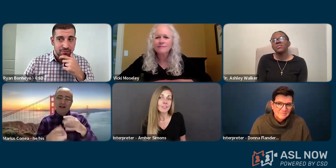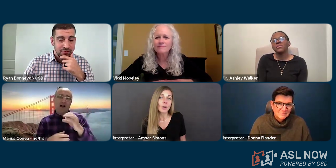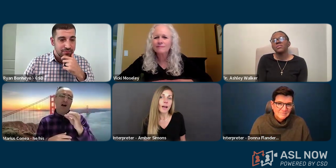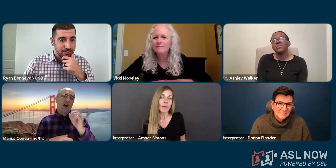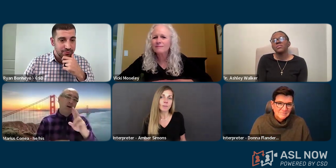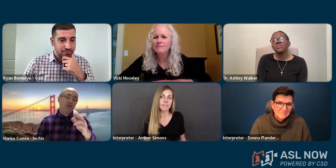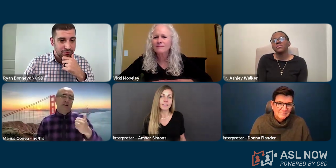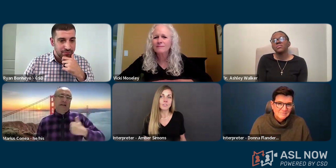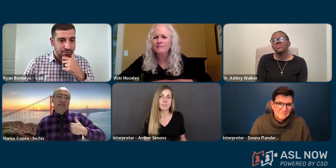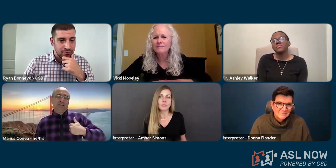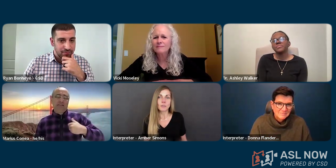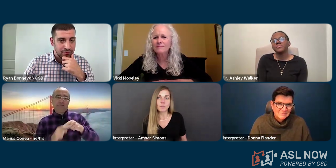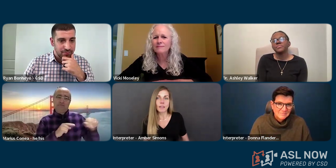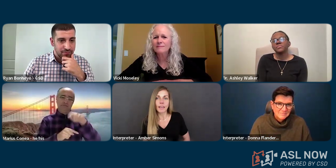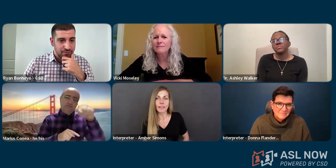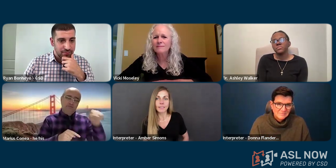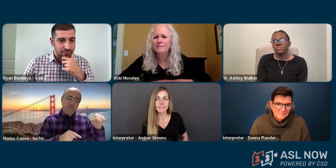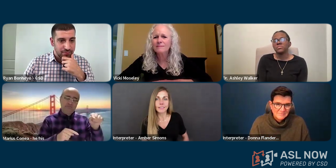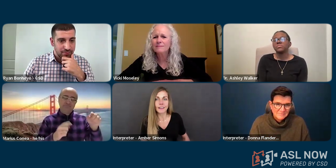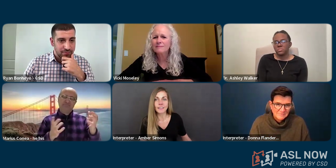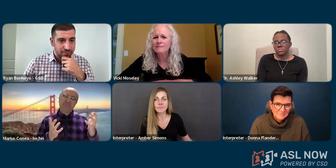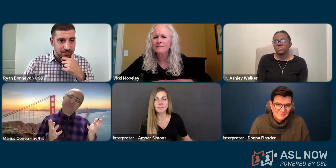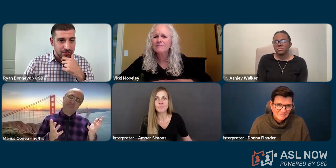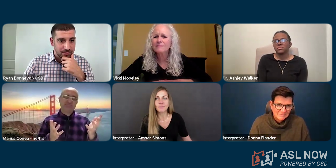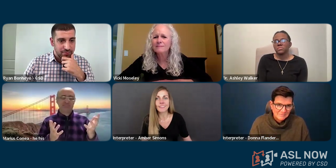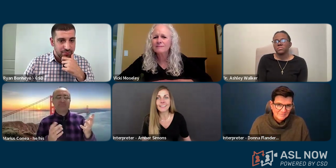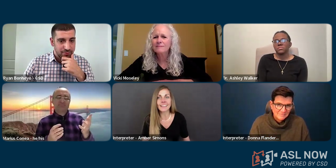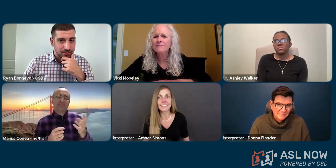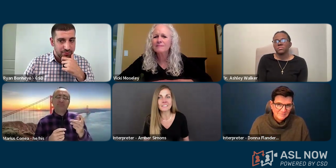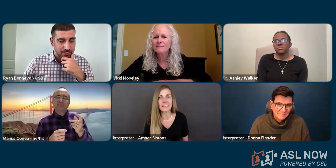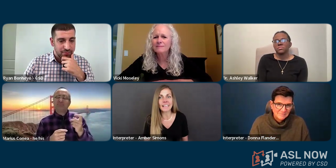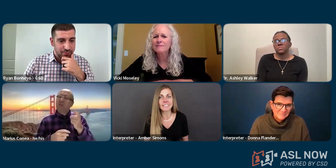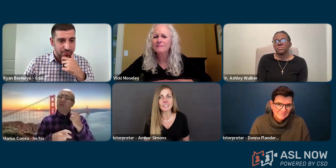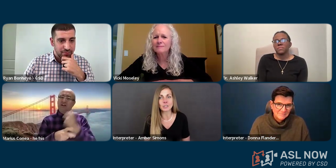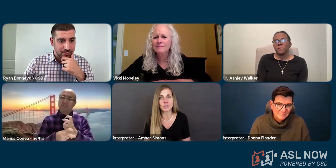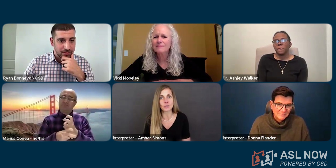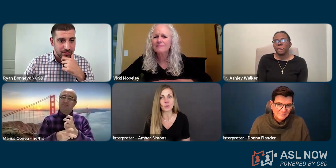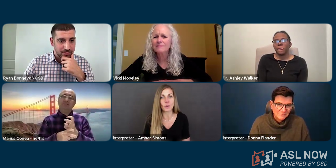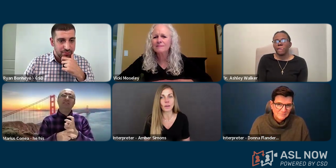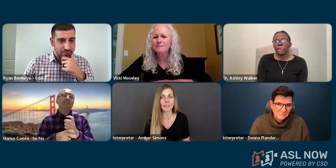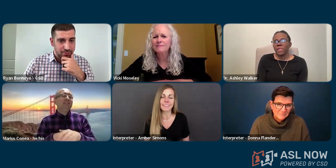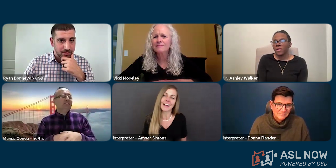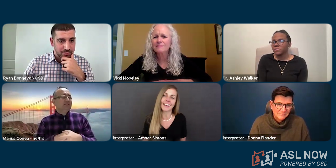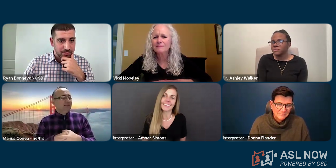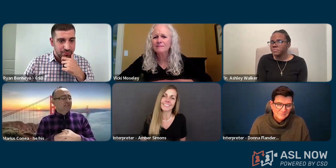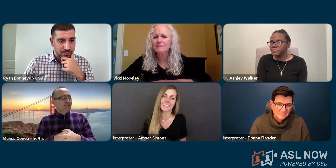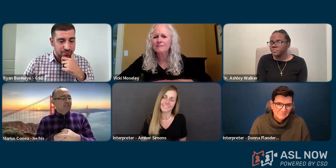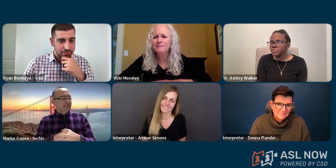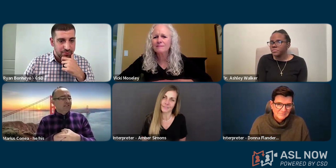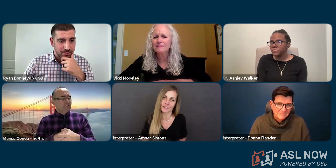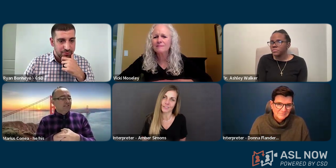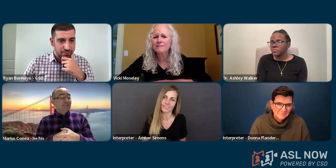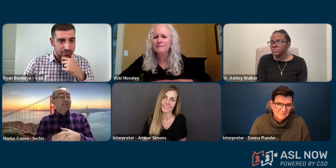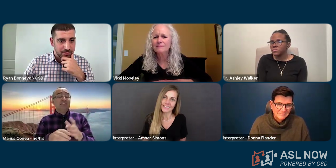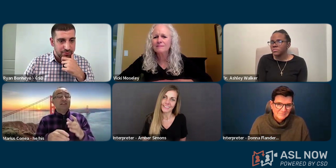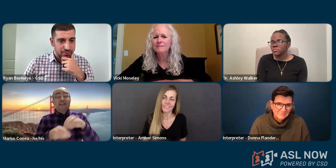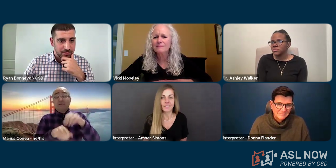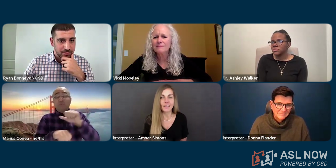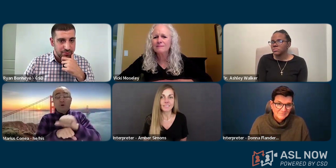so I would need to communicate in English. So yeah, it's it's difficult and like,